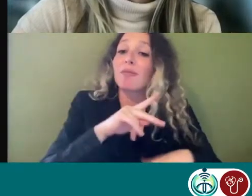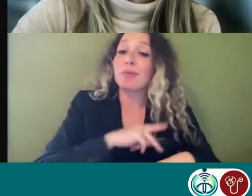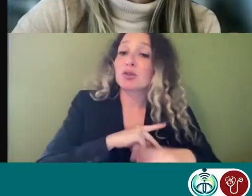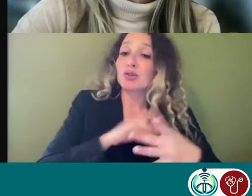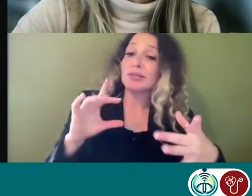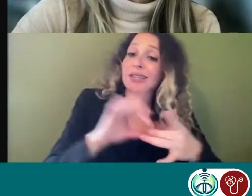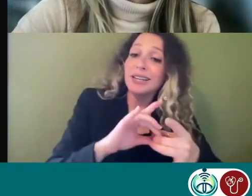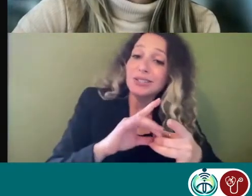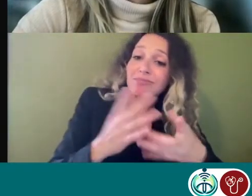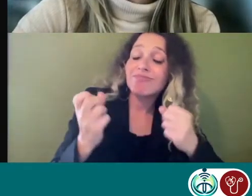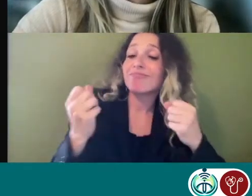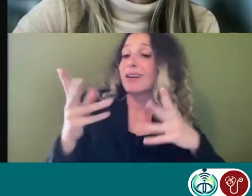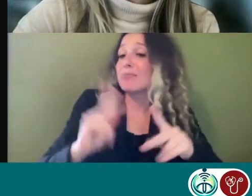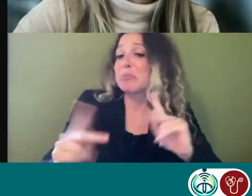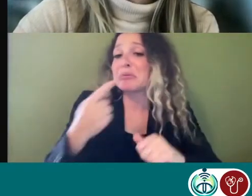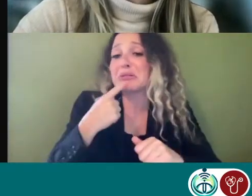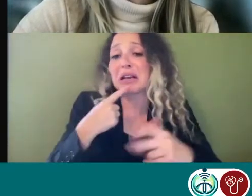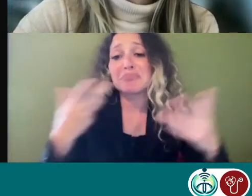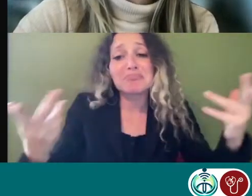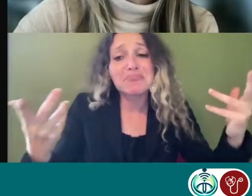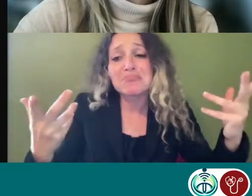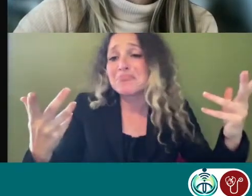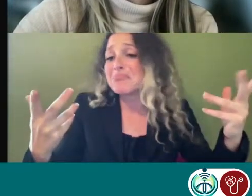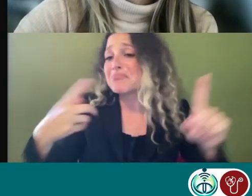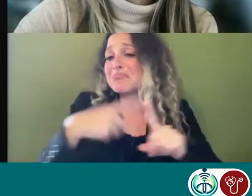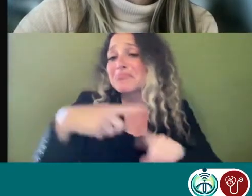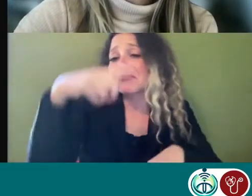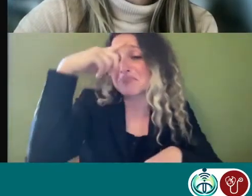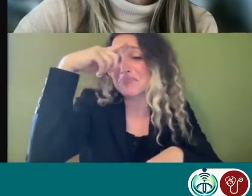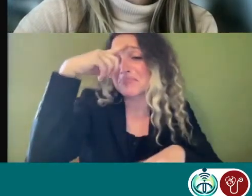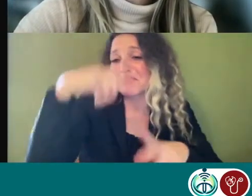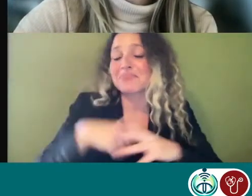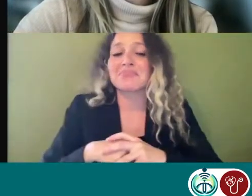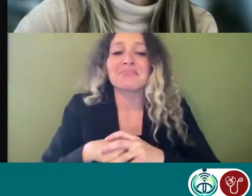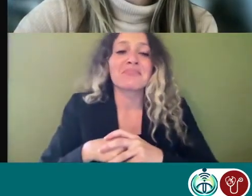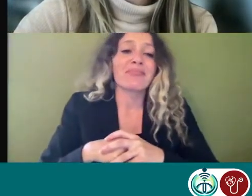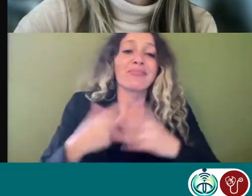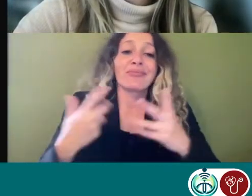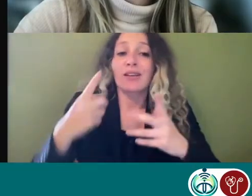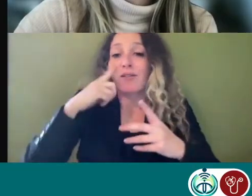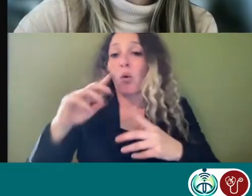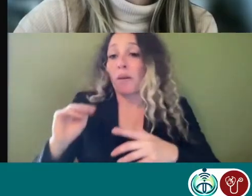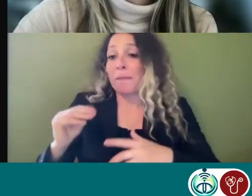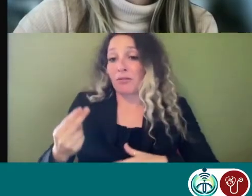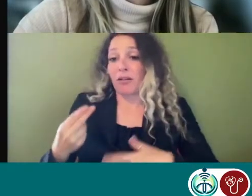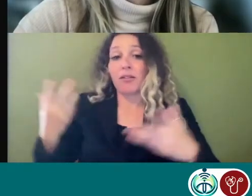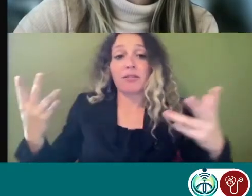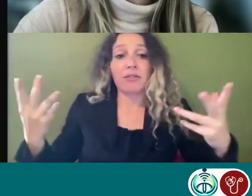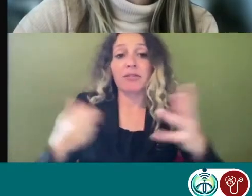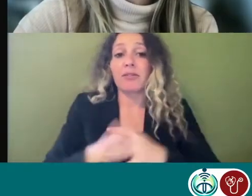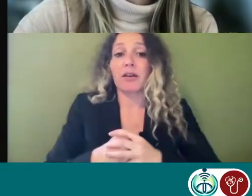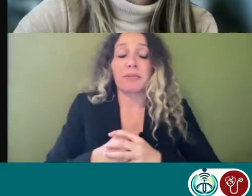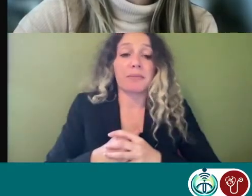said that they'd been optimistic about starting telemental health, but then they or their adult